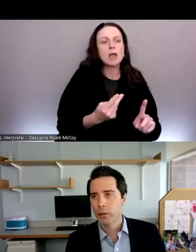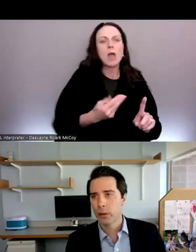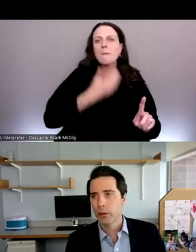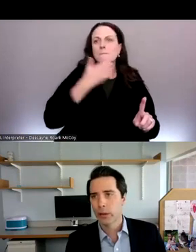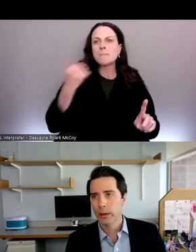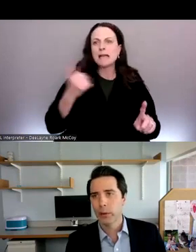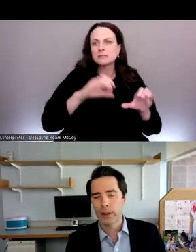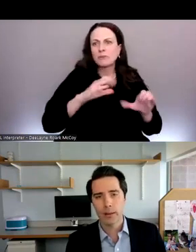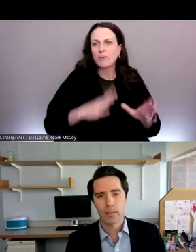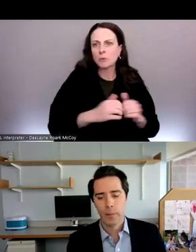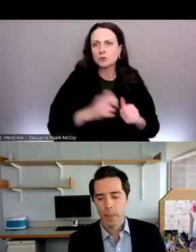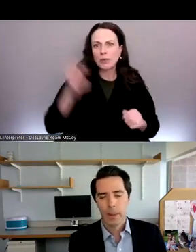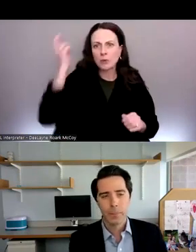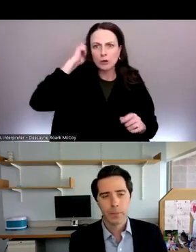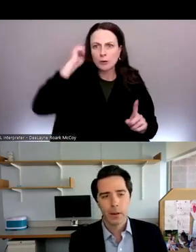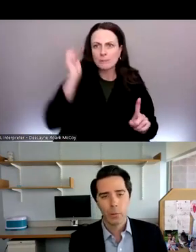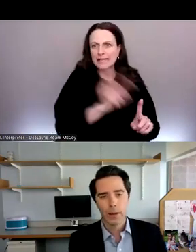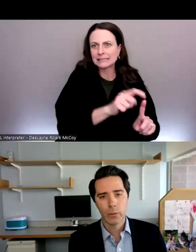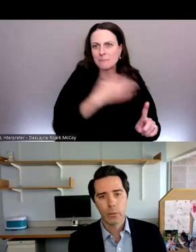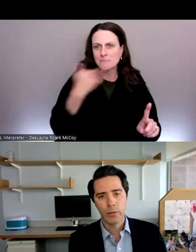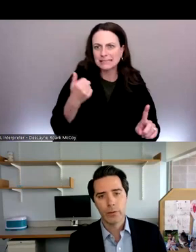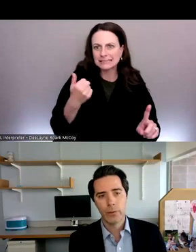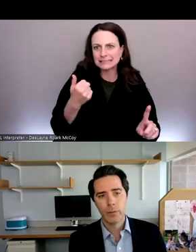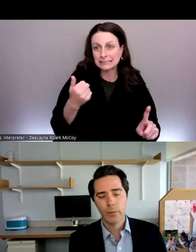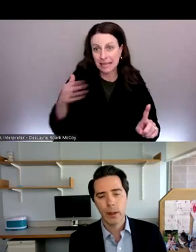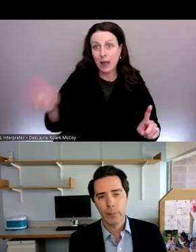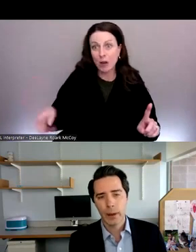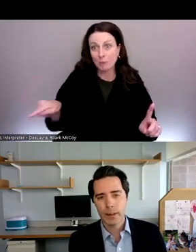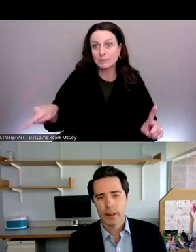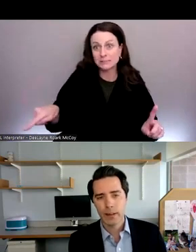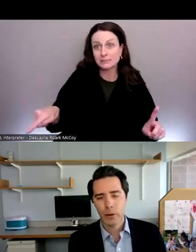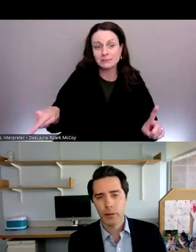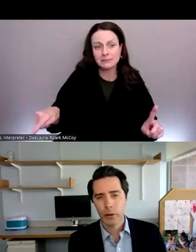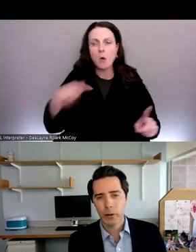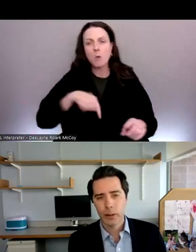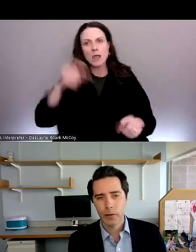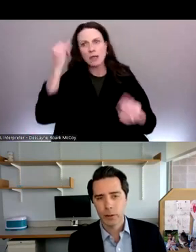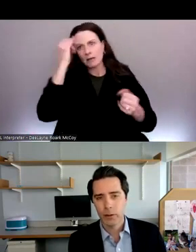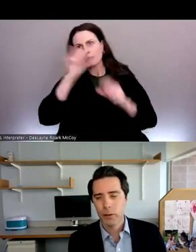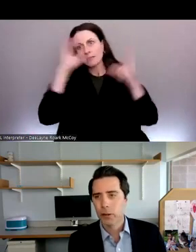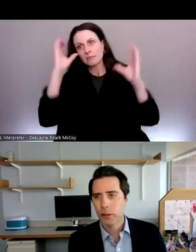with Cochlear implants whereas we've we hypothesize that if you